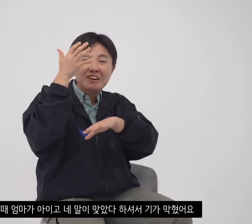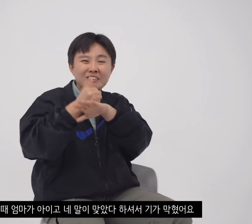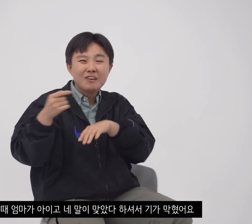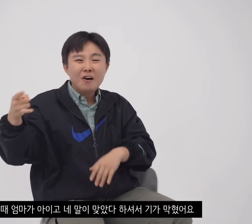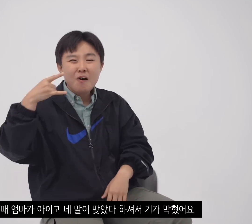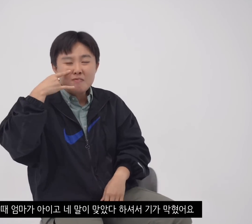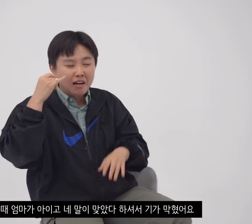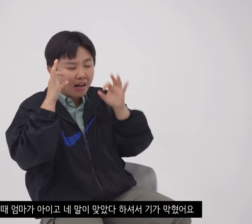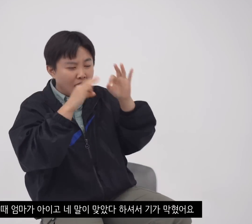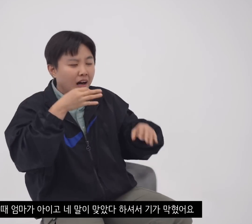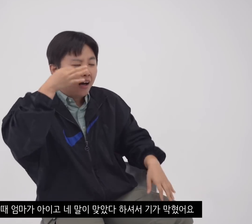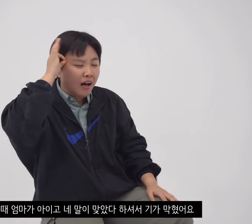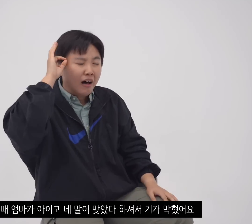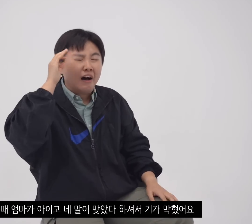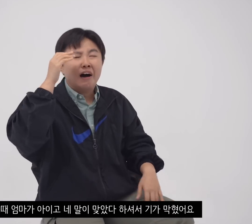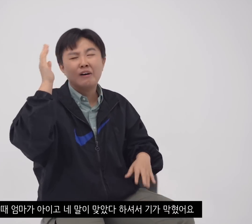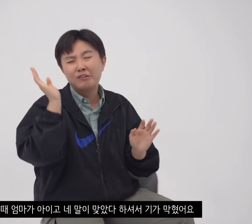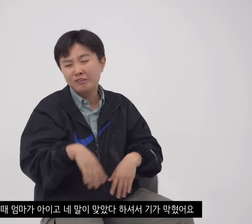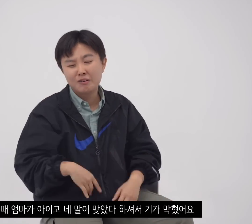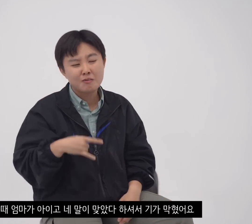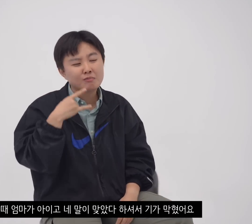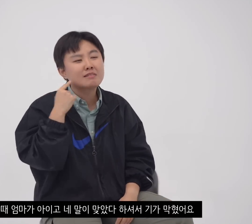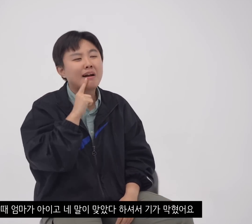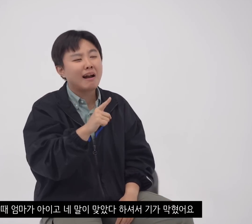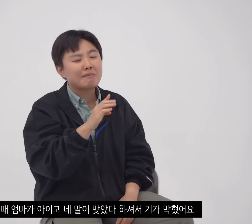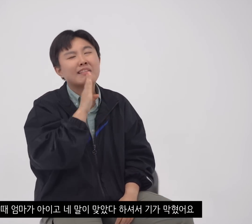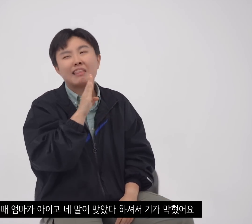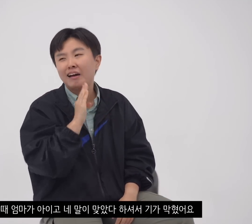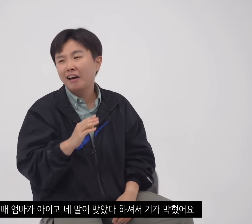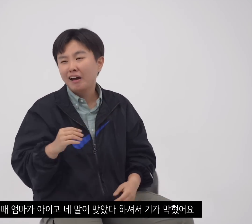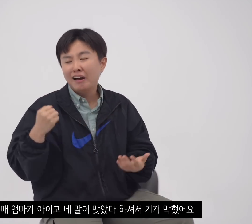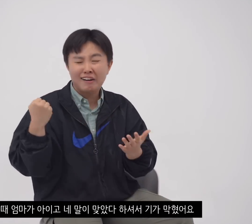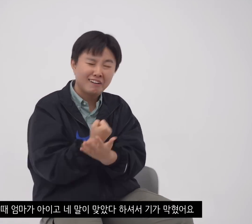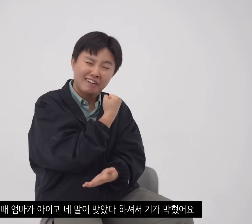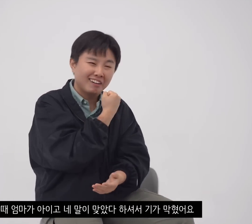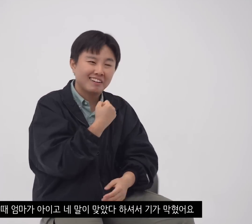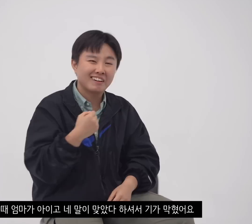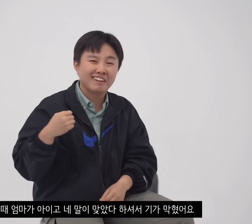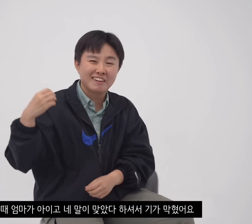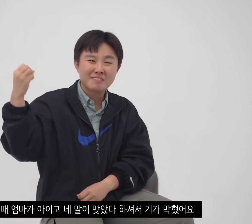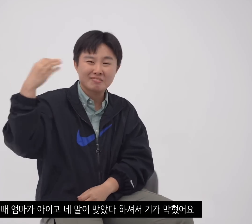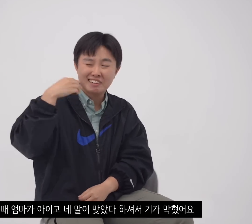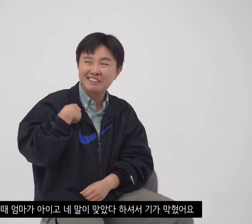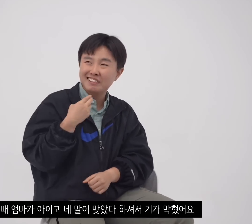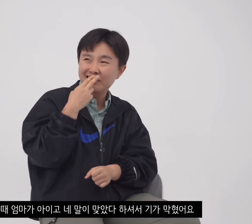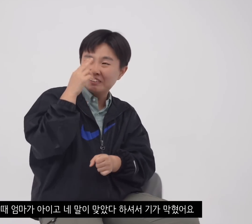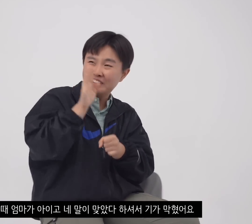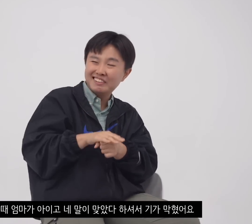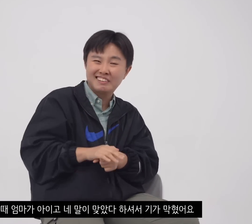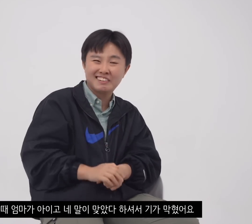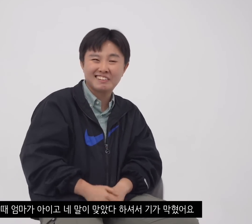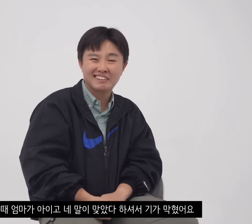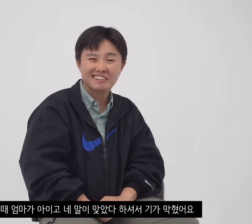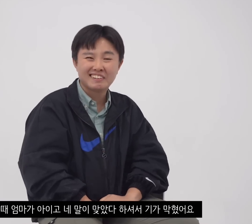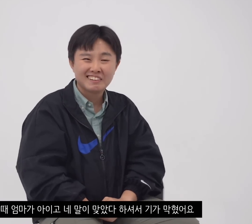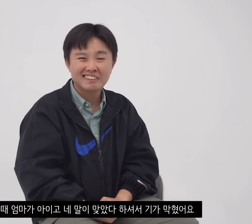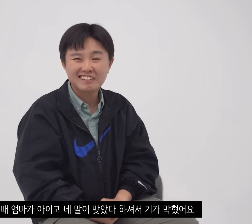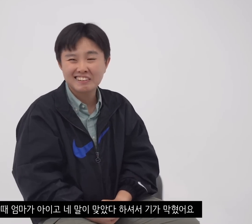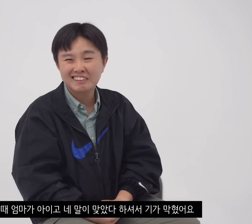At that time, my mother told me that you are right and I was shocked.